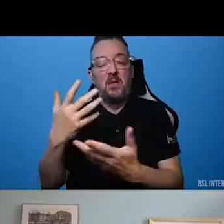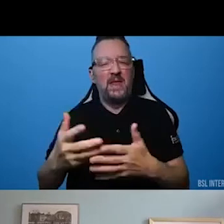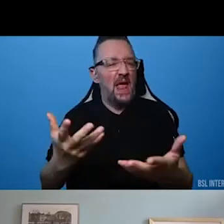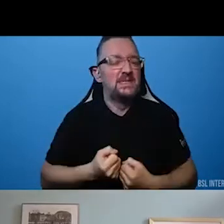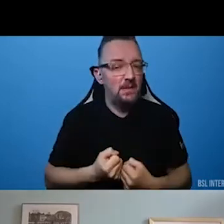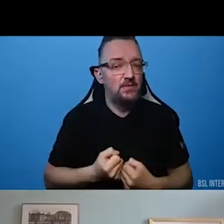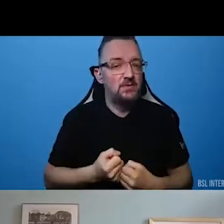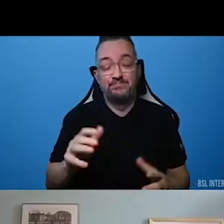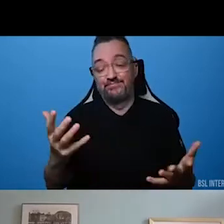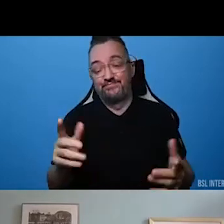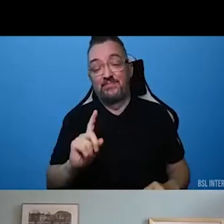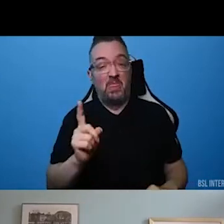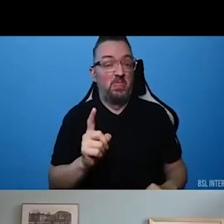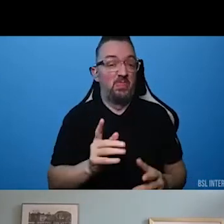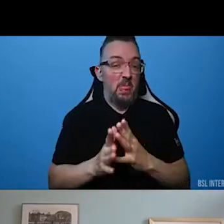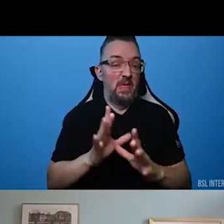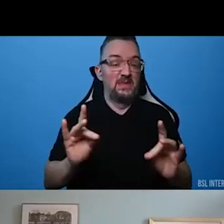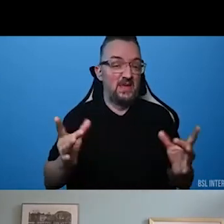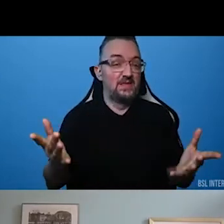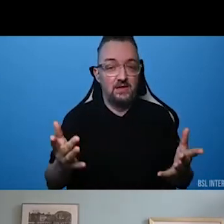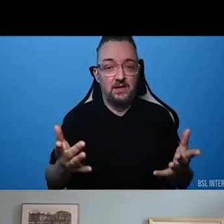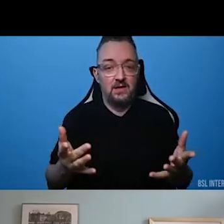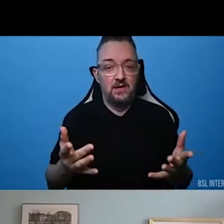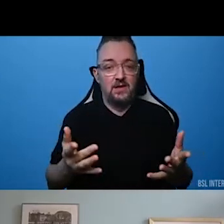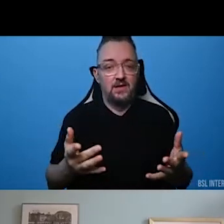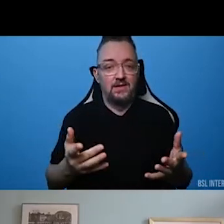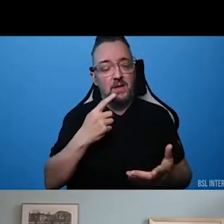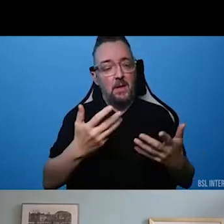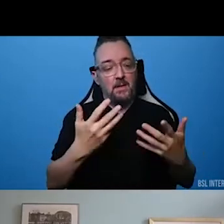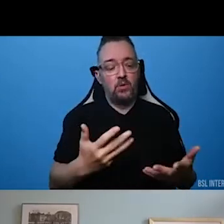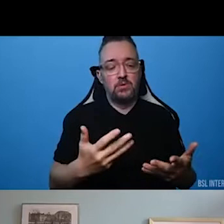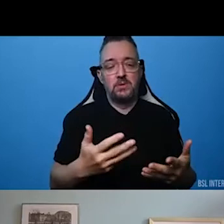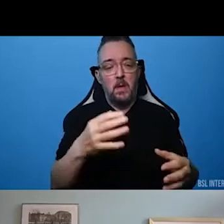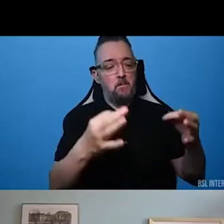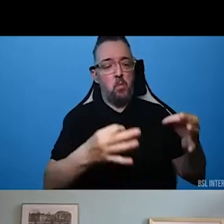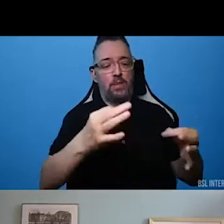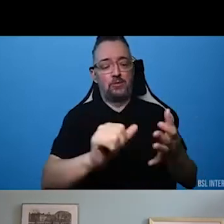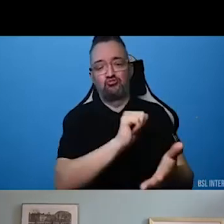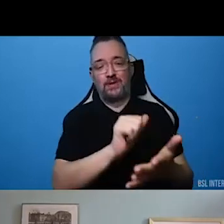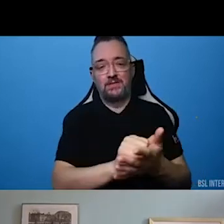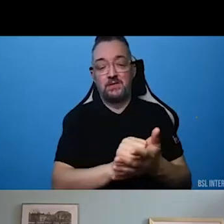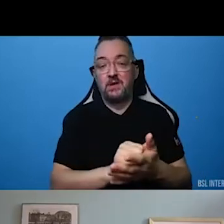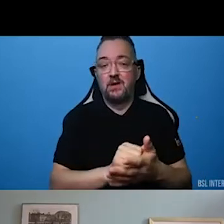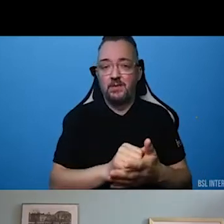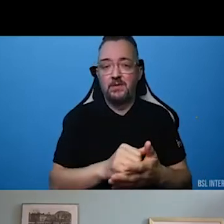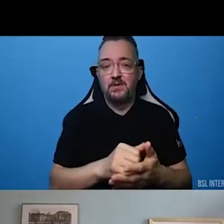And it's a kind of a modern political correctness to be doing this kind of work. So I'd just like to reassure those people